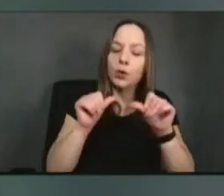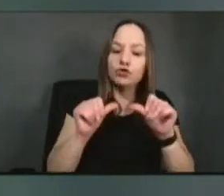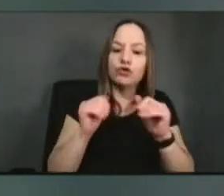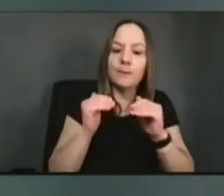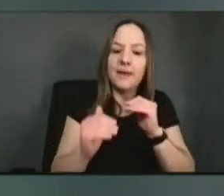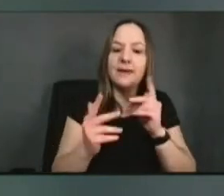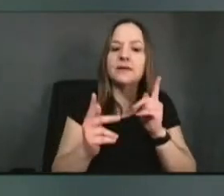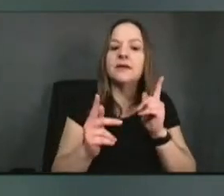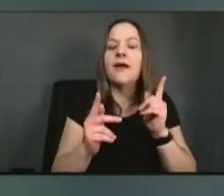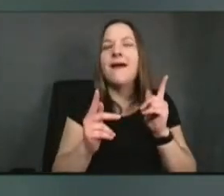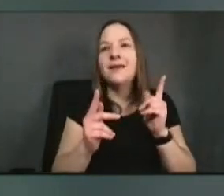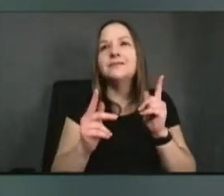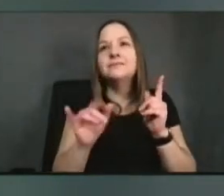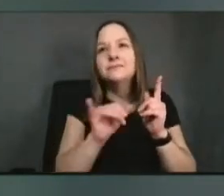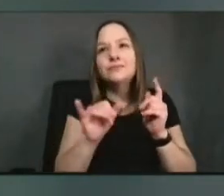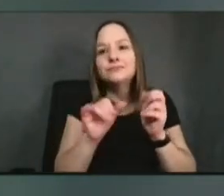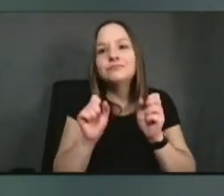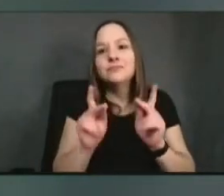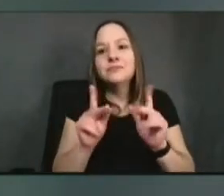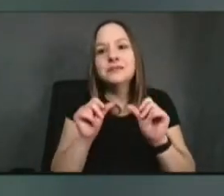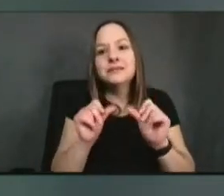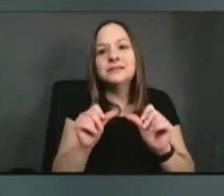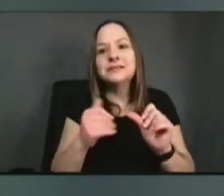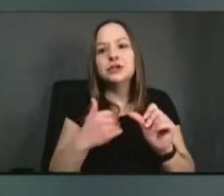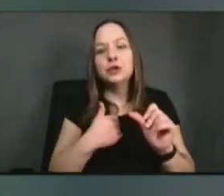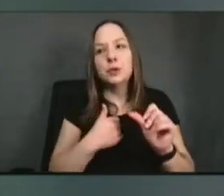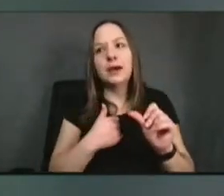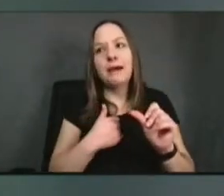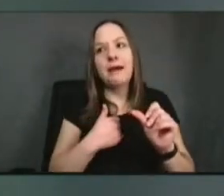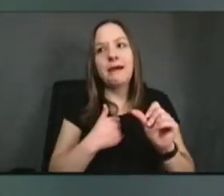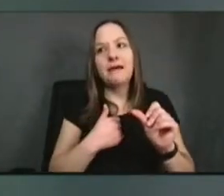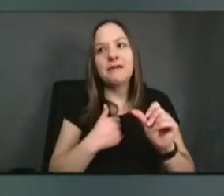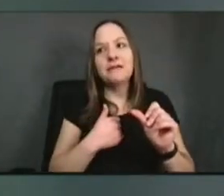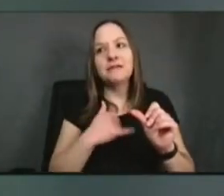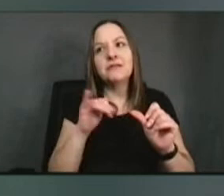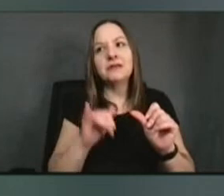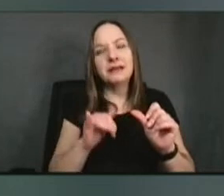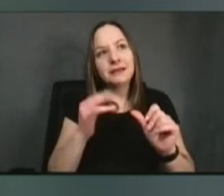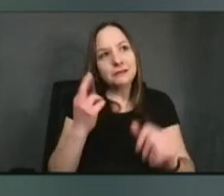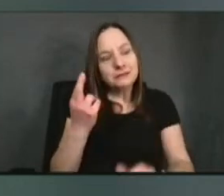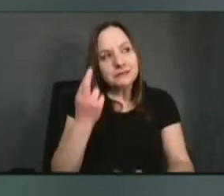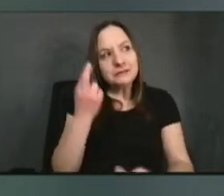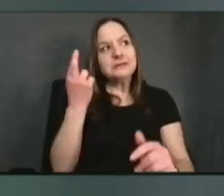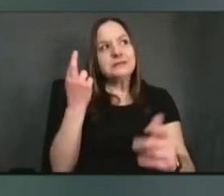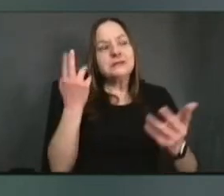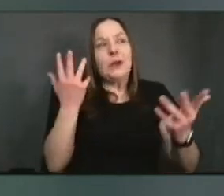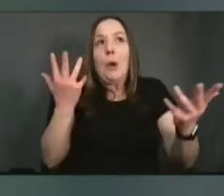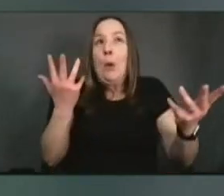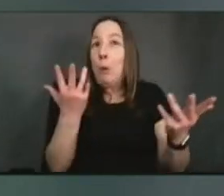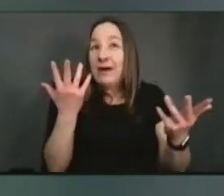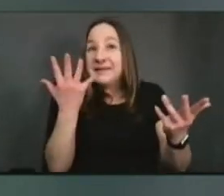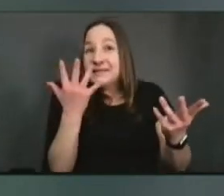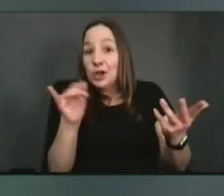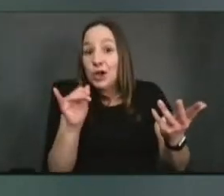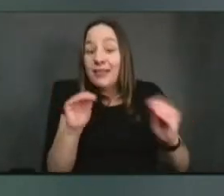difference. And that commitment remains there. Um and it also allows us to continue to have